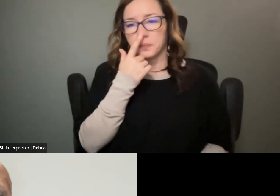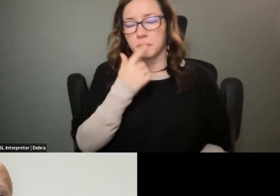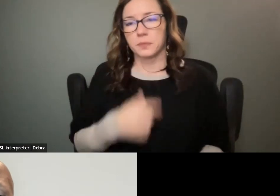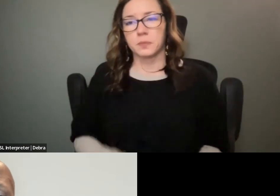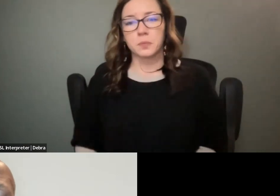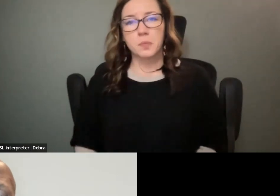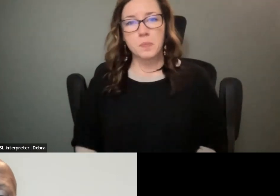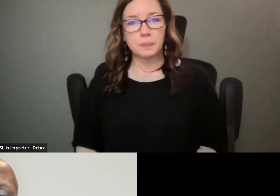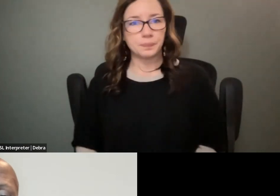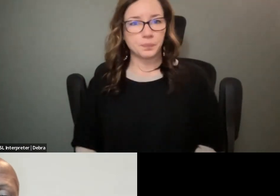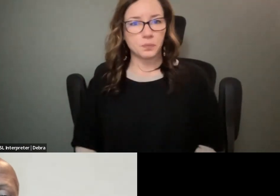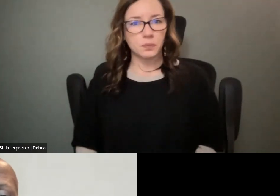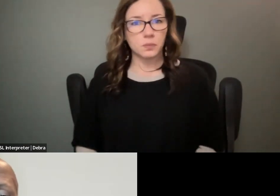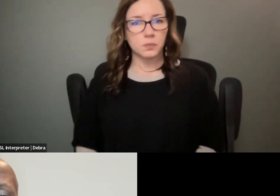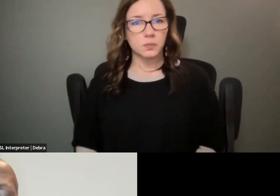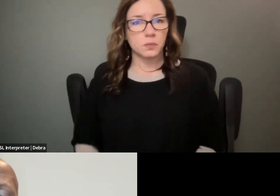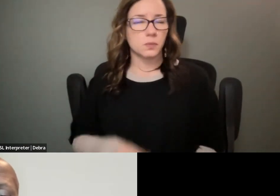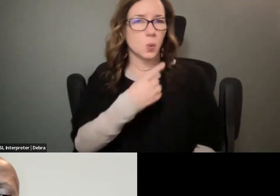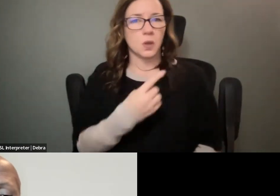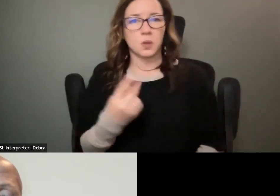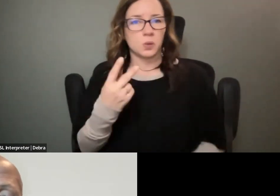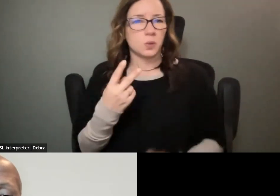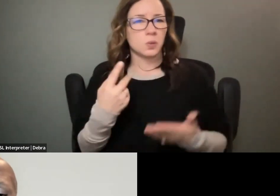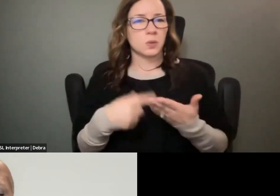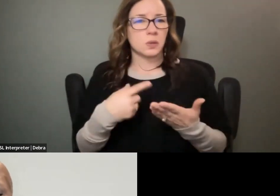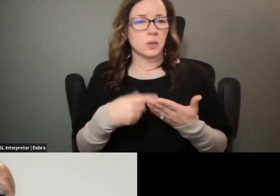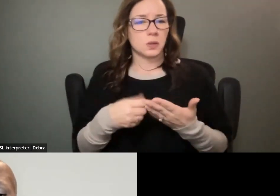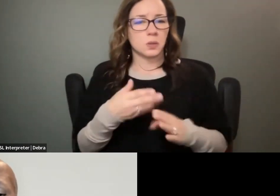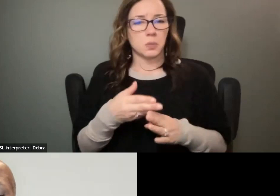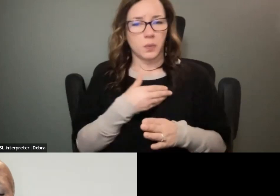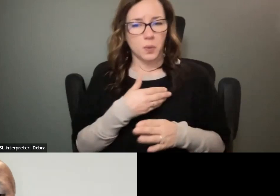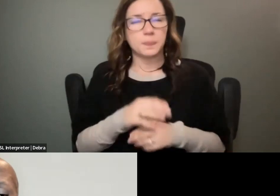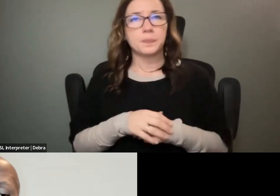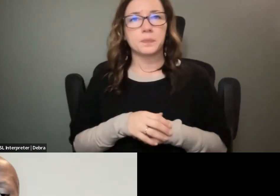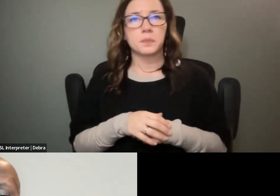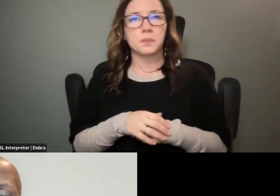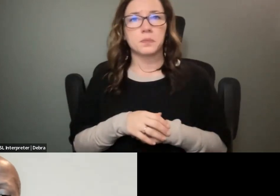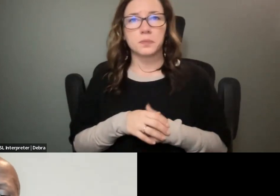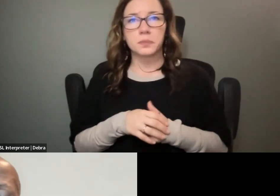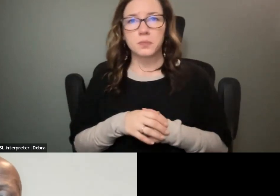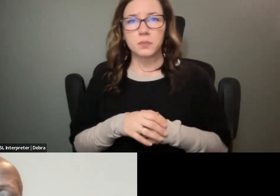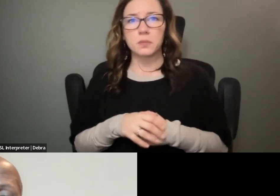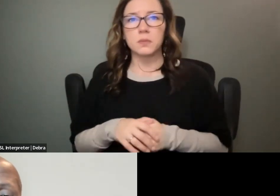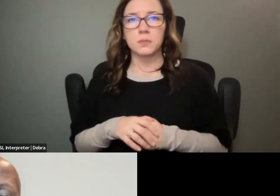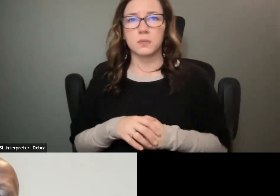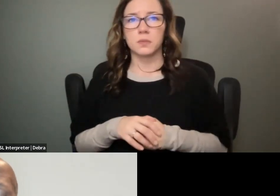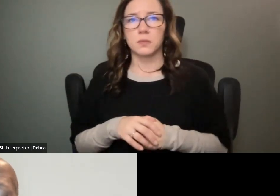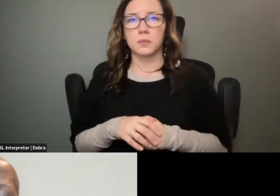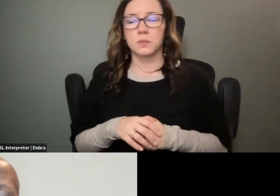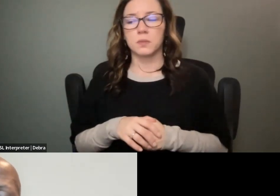in a one or two discussions before so to be